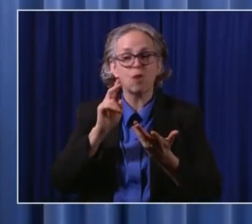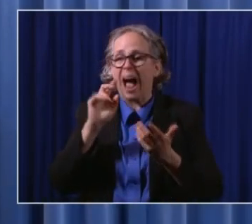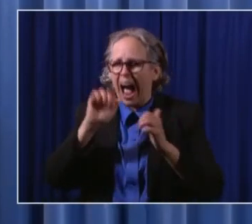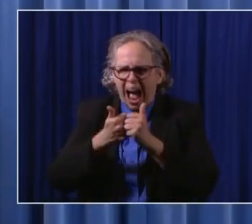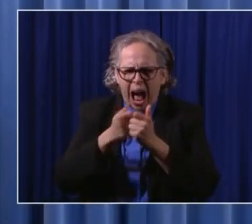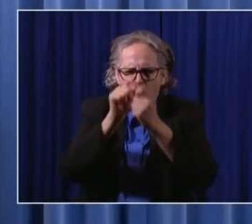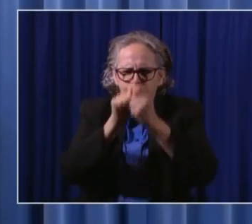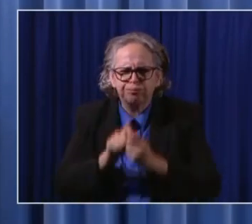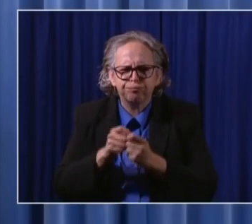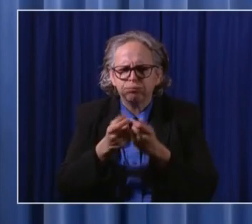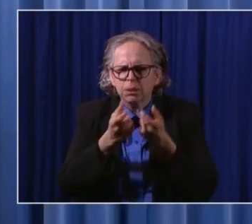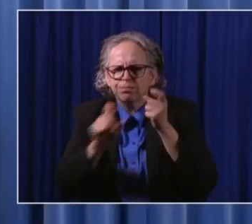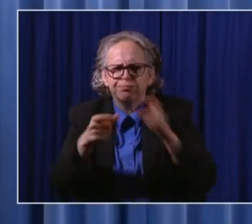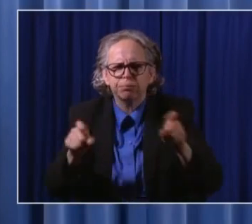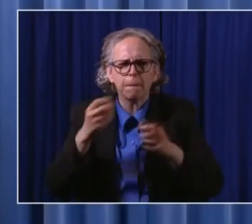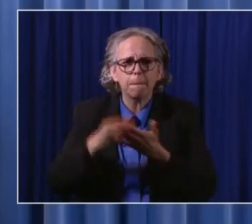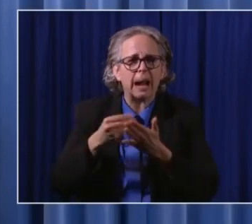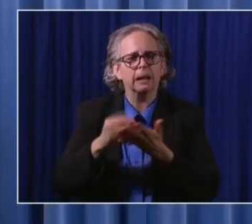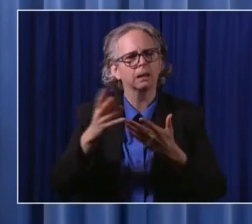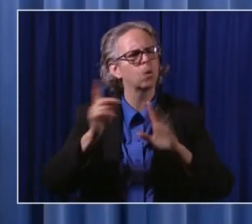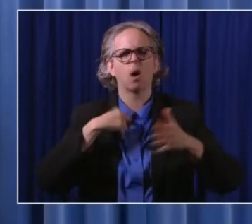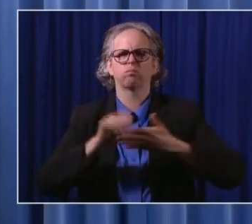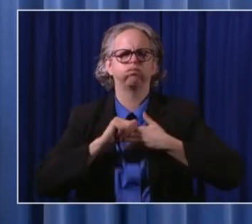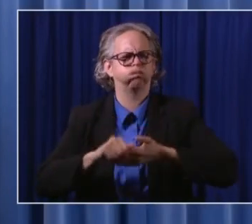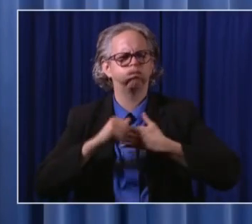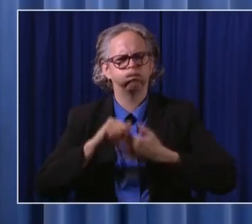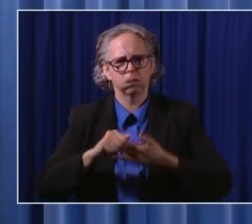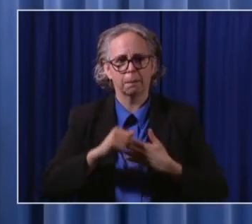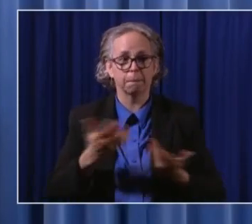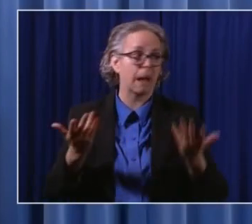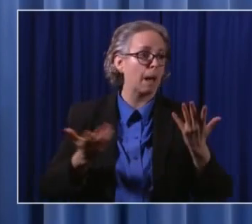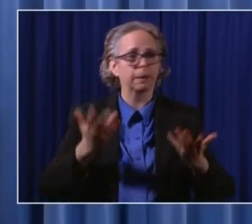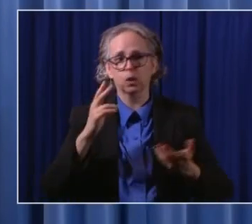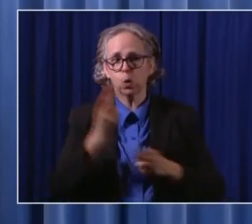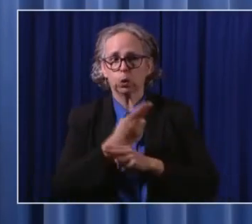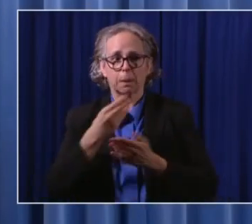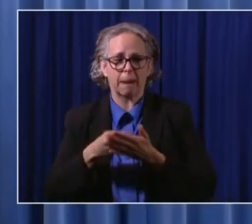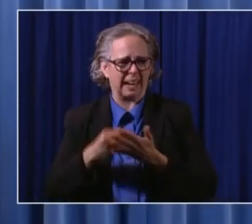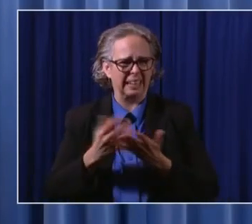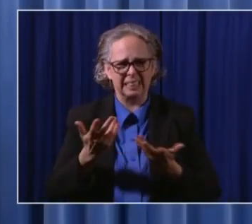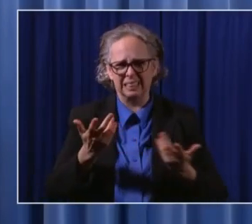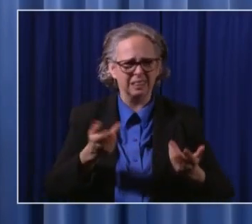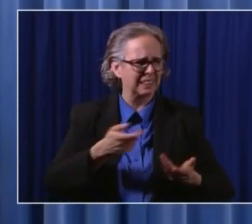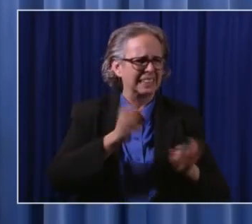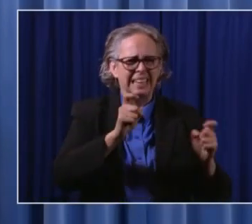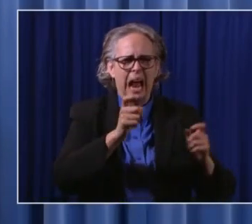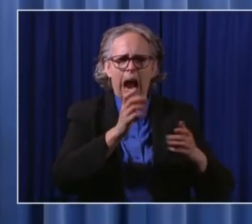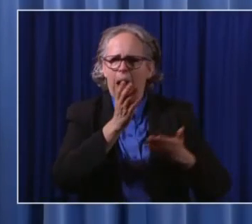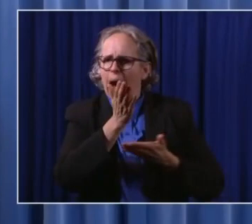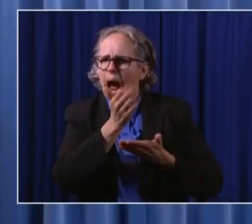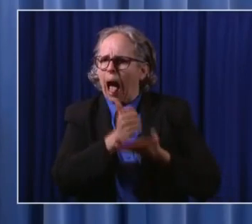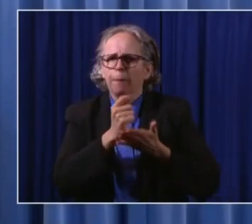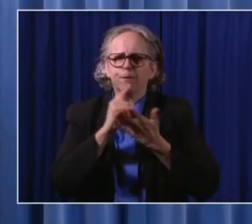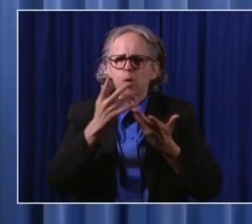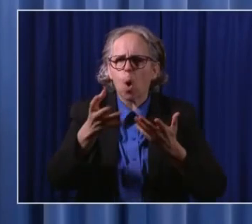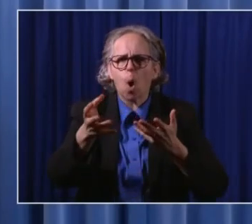WE INTEND FOR THIS FUNDING TO BE FLEXIBLE. FOR EXAMPLE, IN THESE ARE JUST EXAMPLES. A COMMUNITY COLLEGE MAY NEED